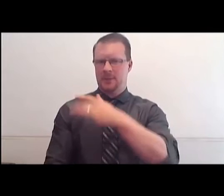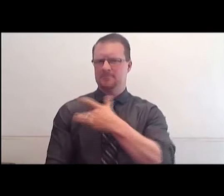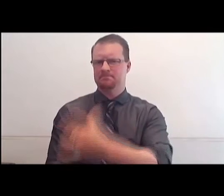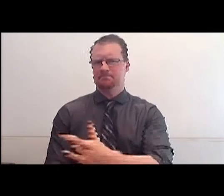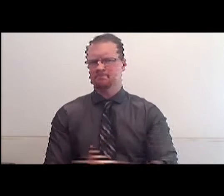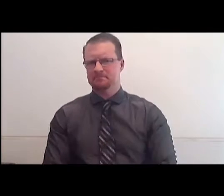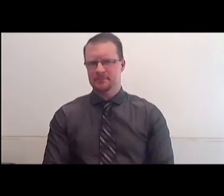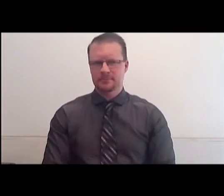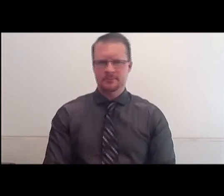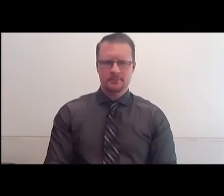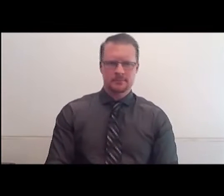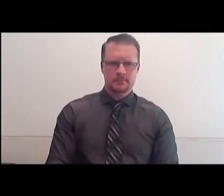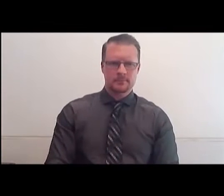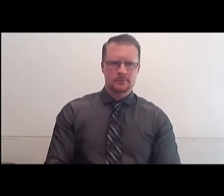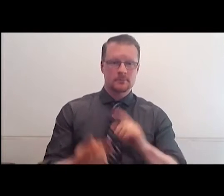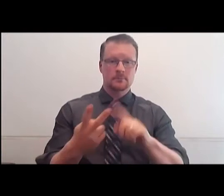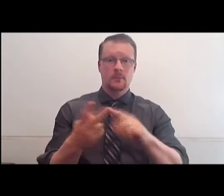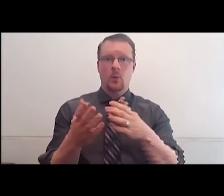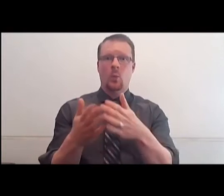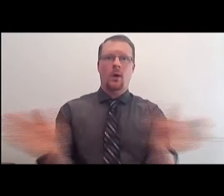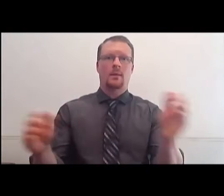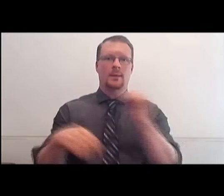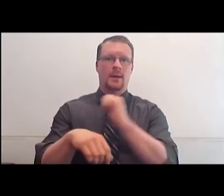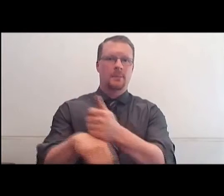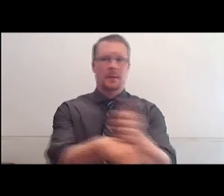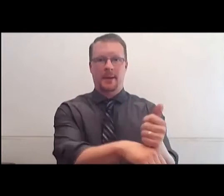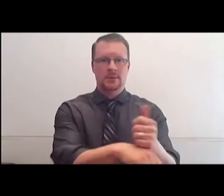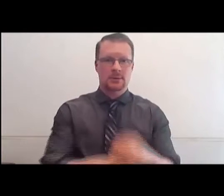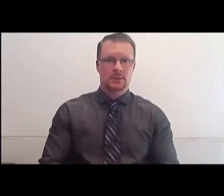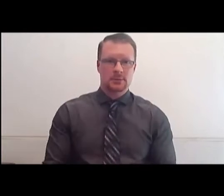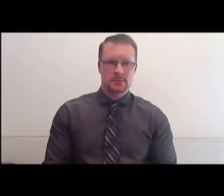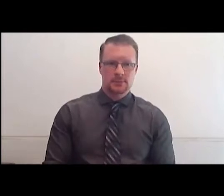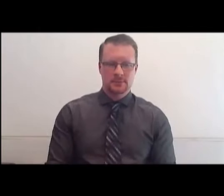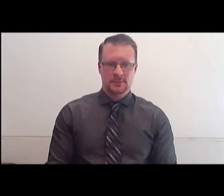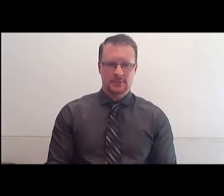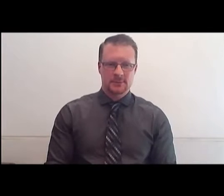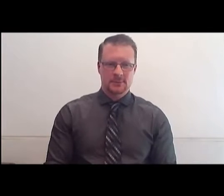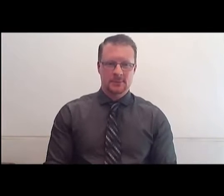"Usually set in the clinical environments? "Widely implemented?